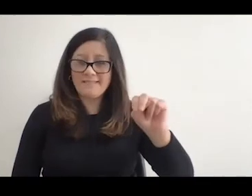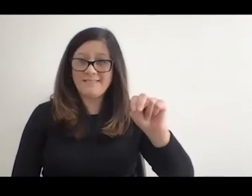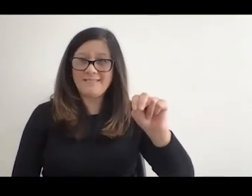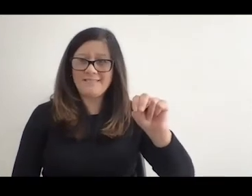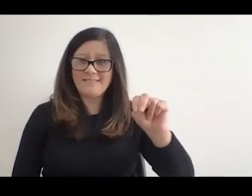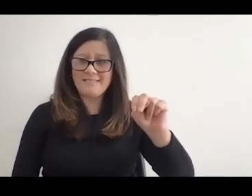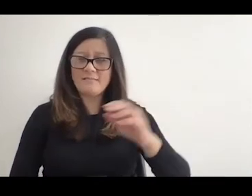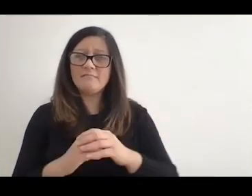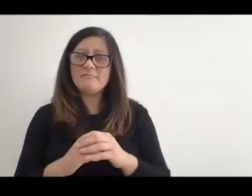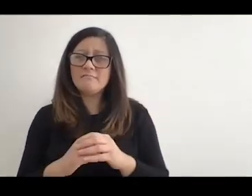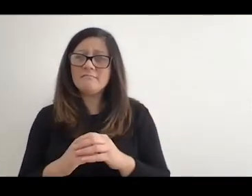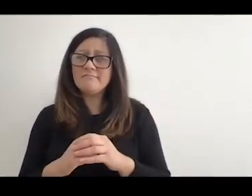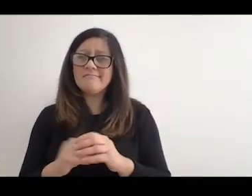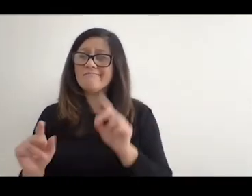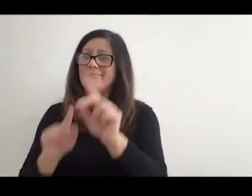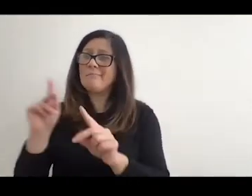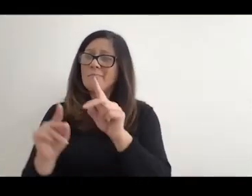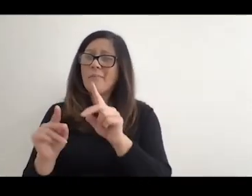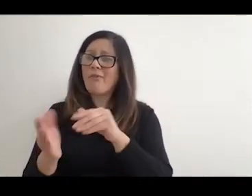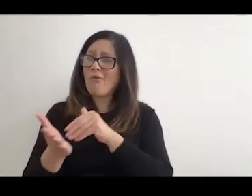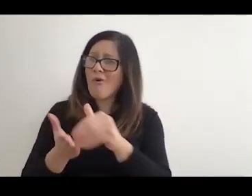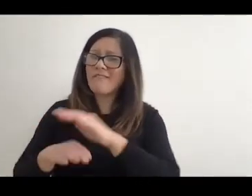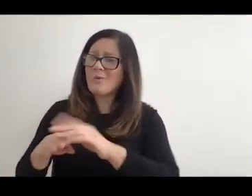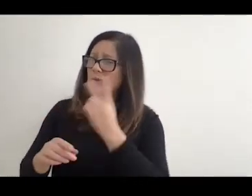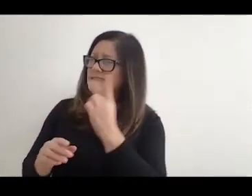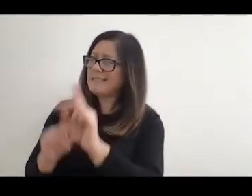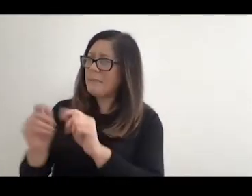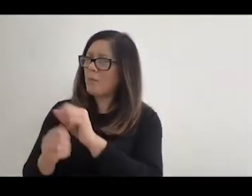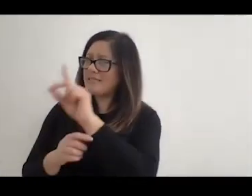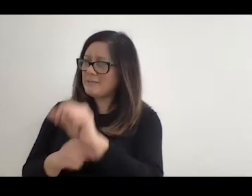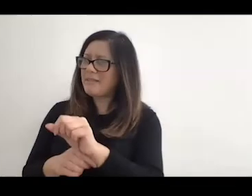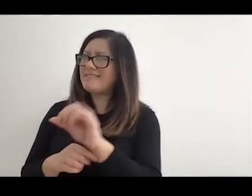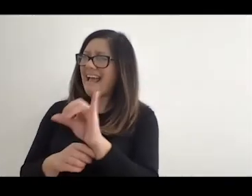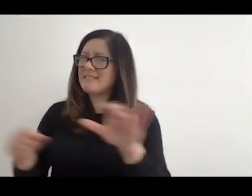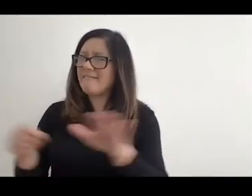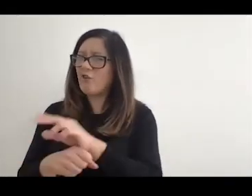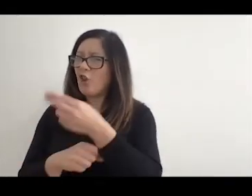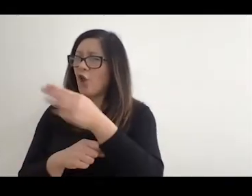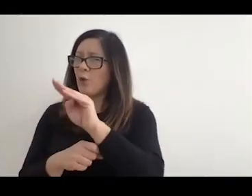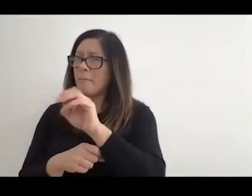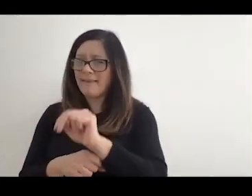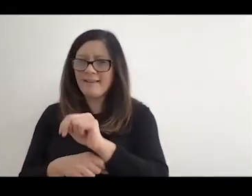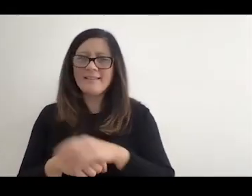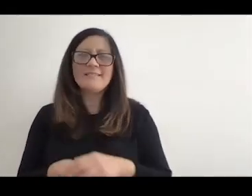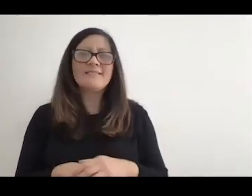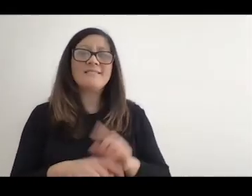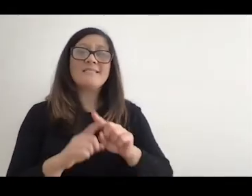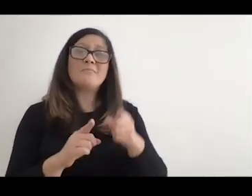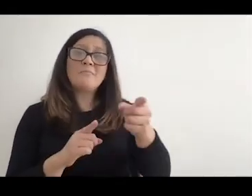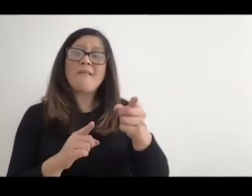ostracized from the idea of being all human, but it says all humans rely on being